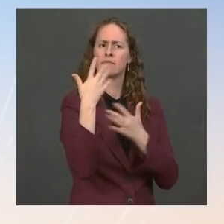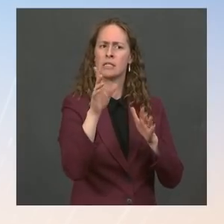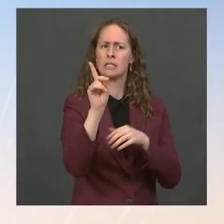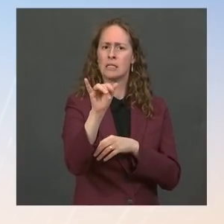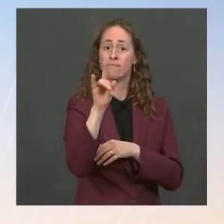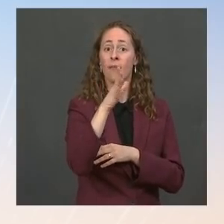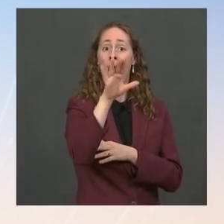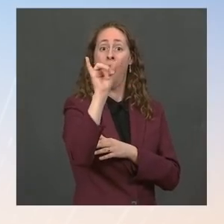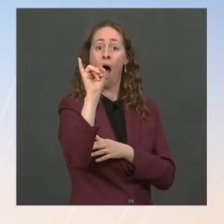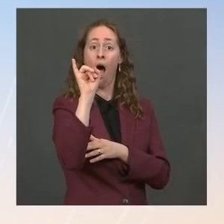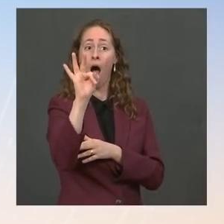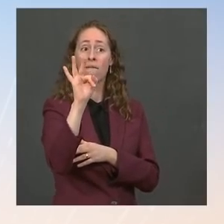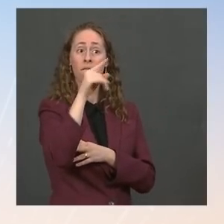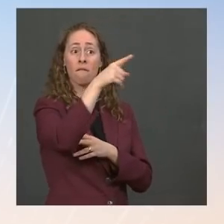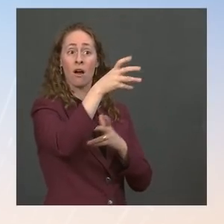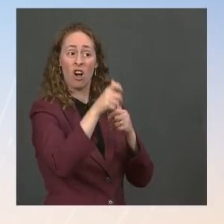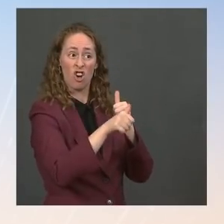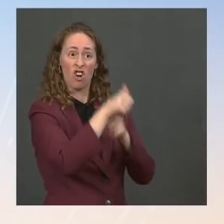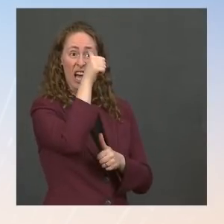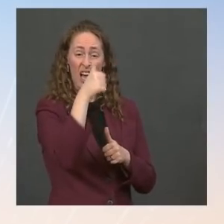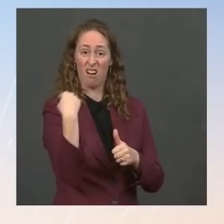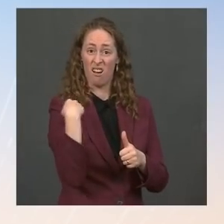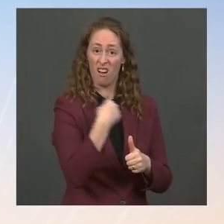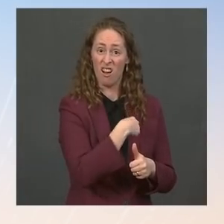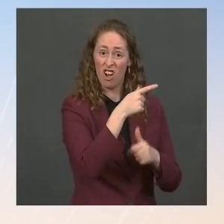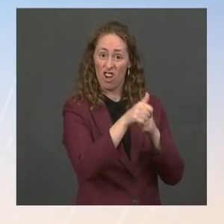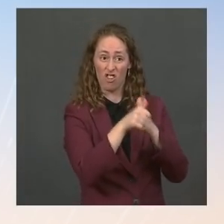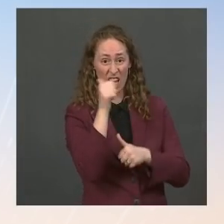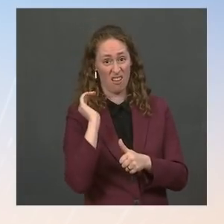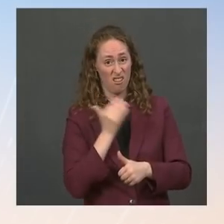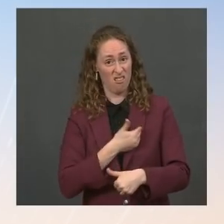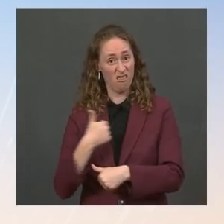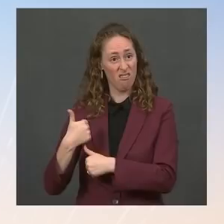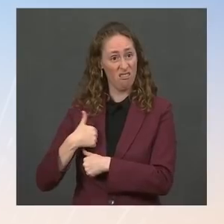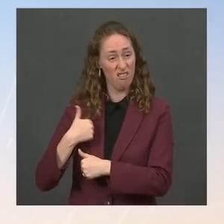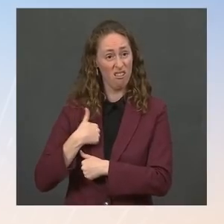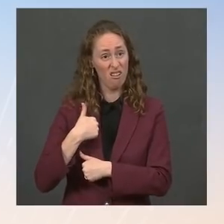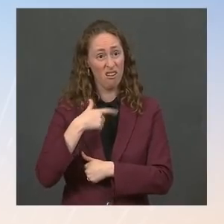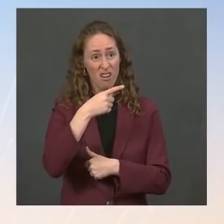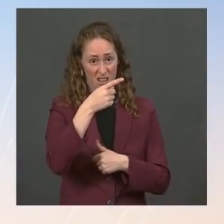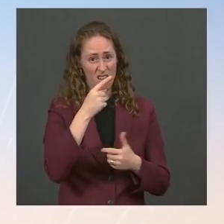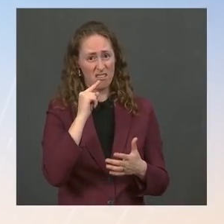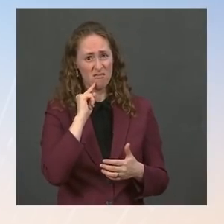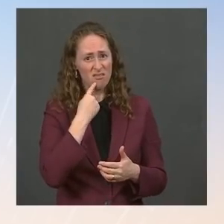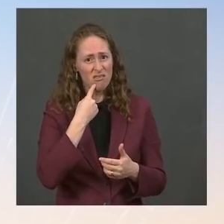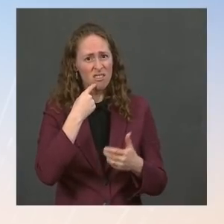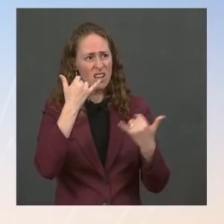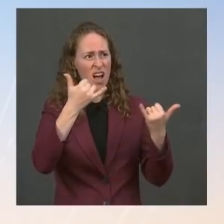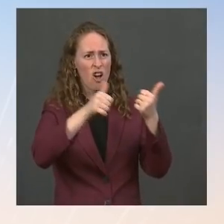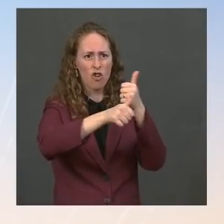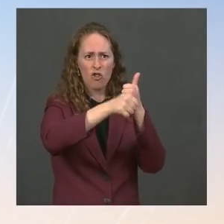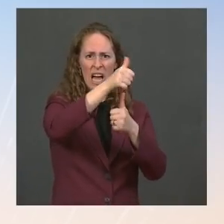who were, as we all know, on the ground at that time, facing real threats in real time -- and an over-the-horizon strike,